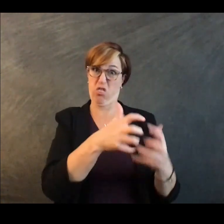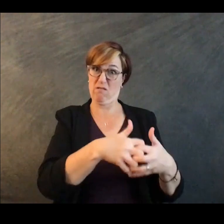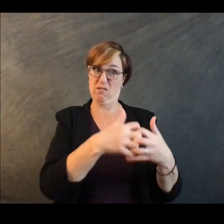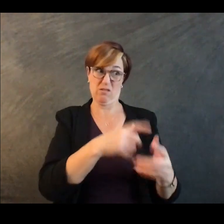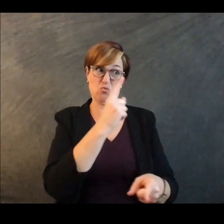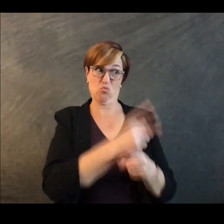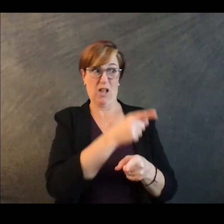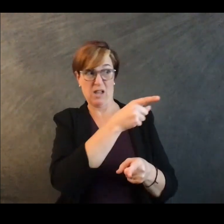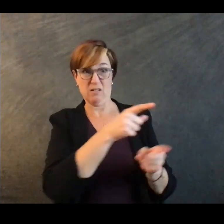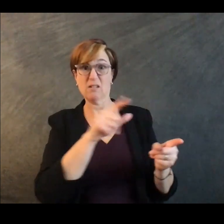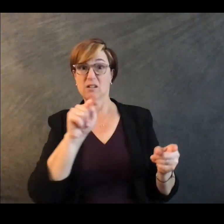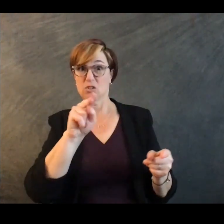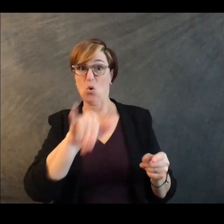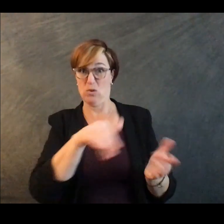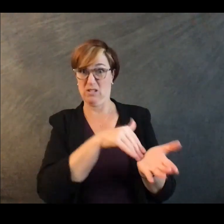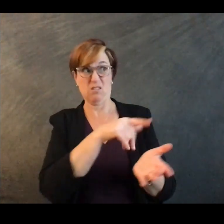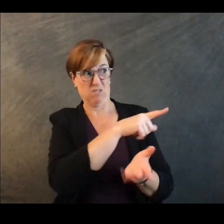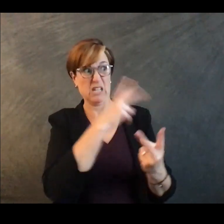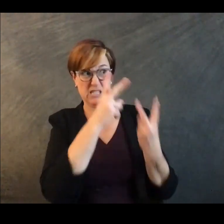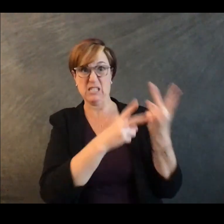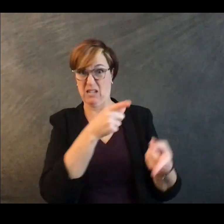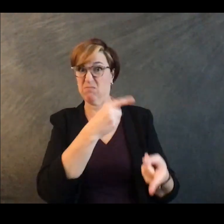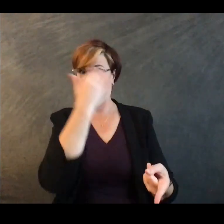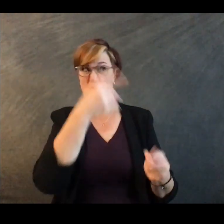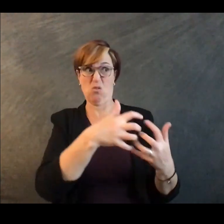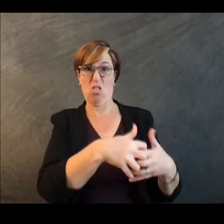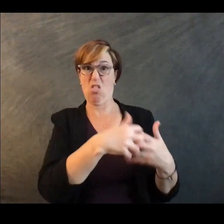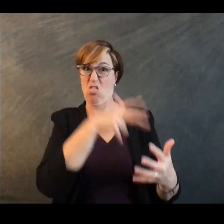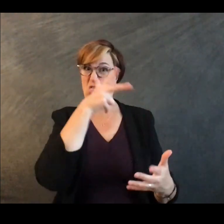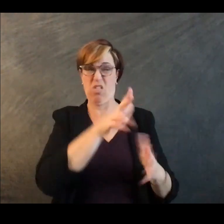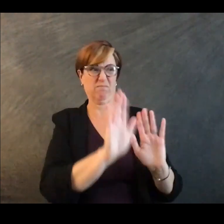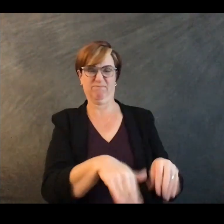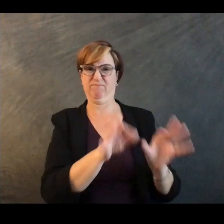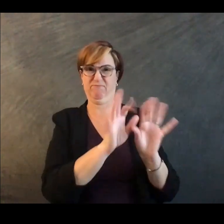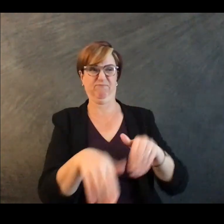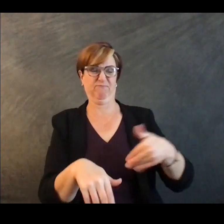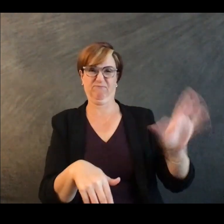and big difference so we're going top-of-the-line Steve please the acting